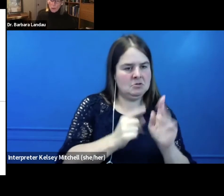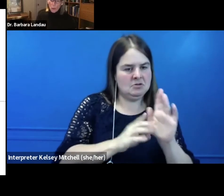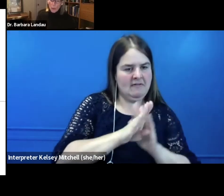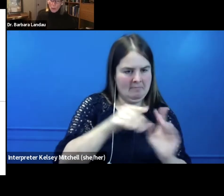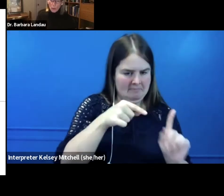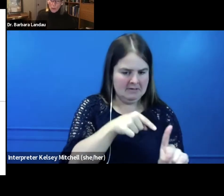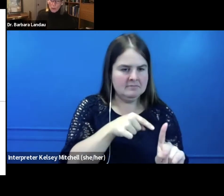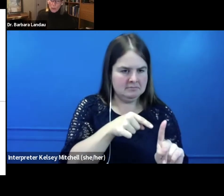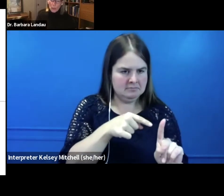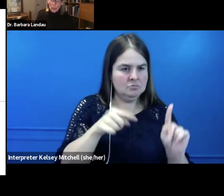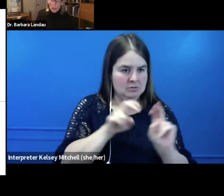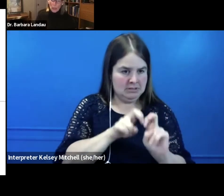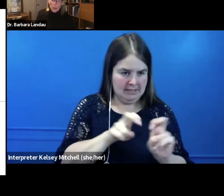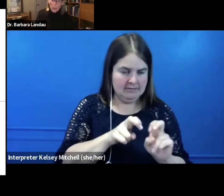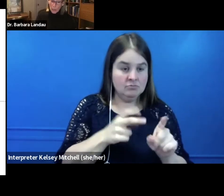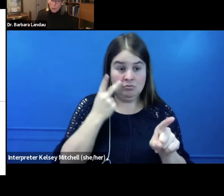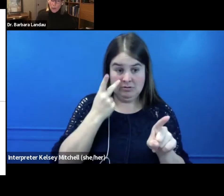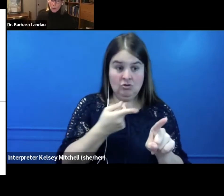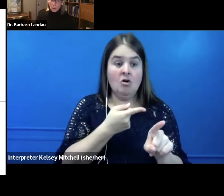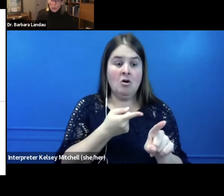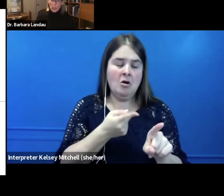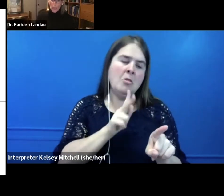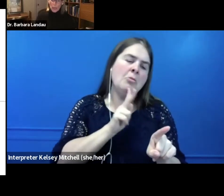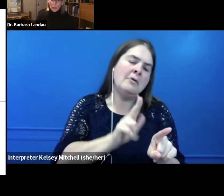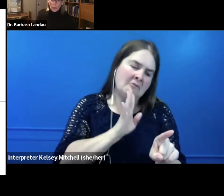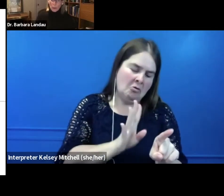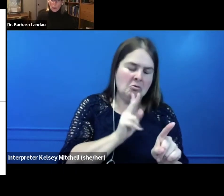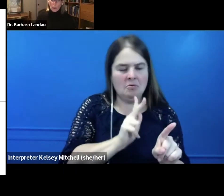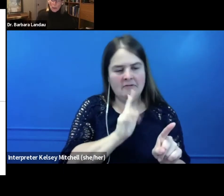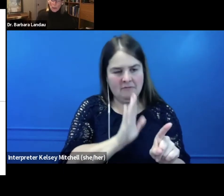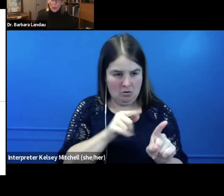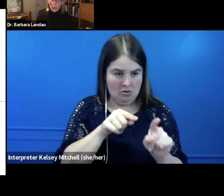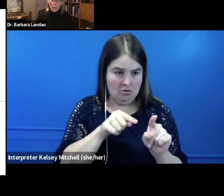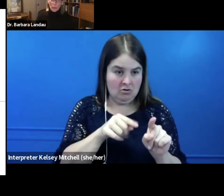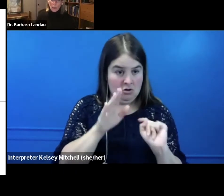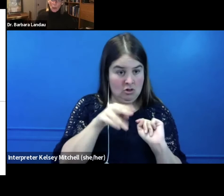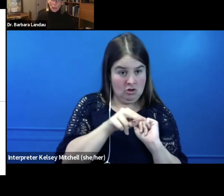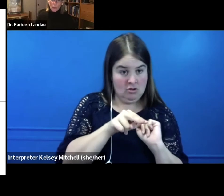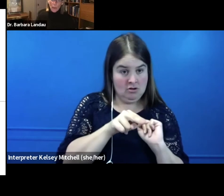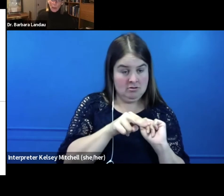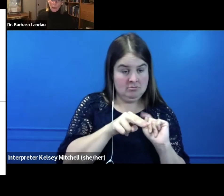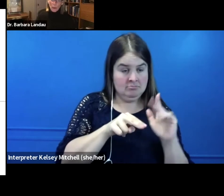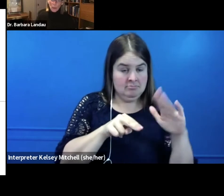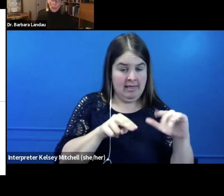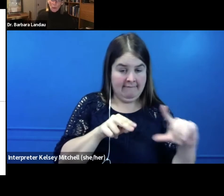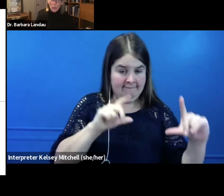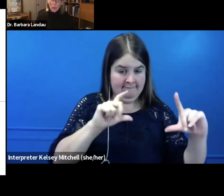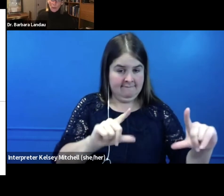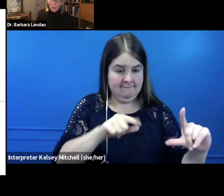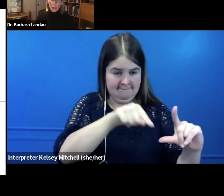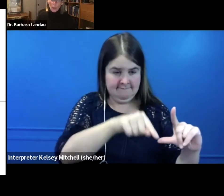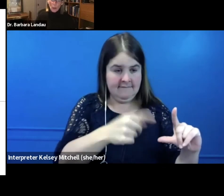four-year-olds three to four year olds and if you can look down here in the left lower left